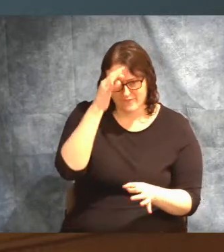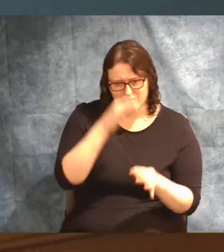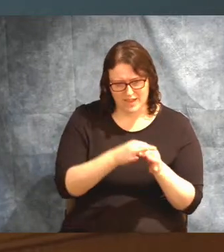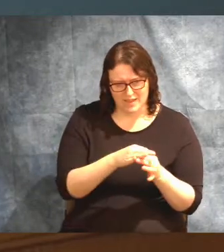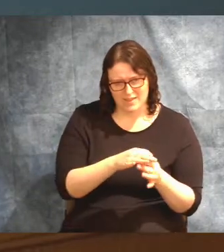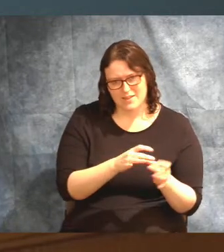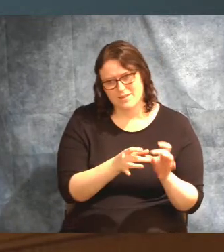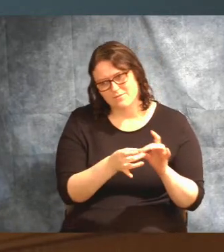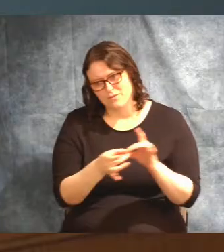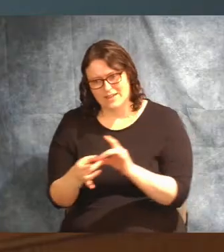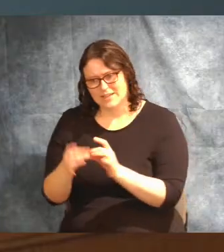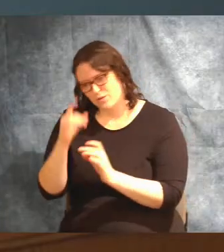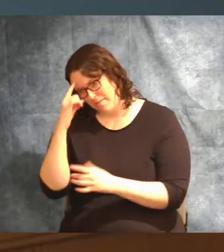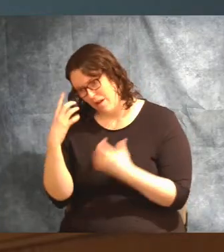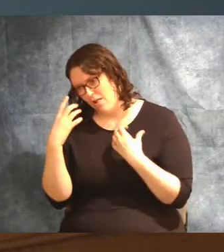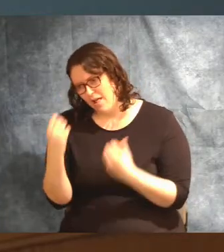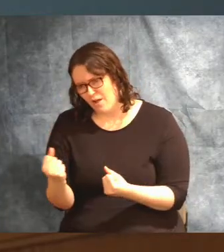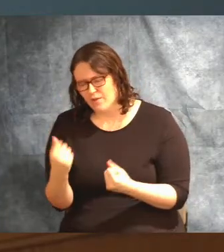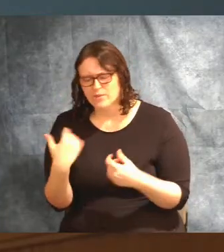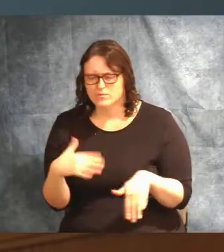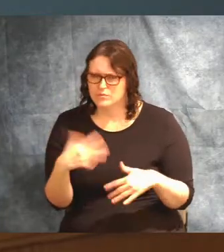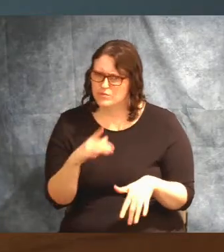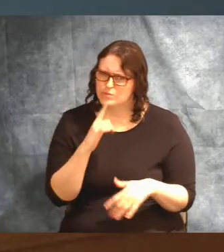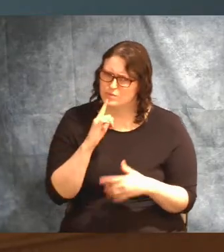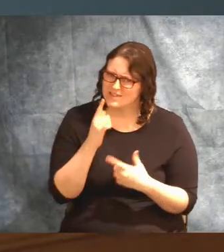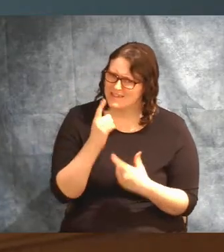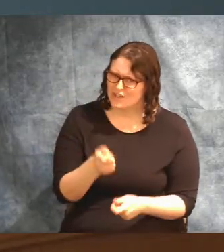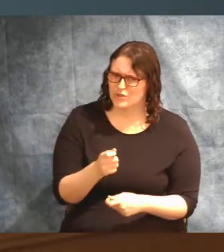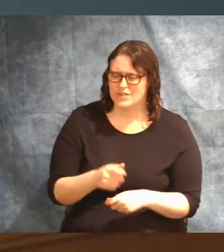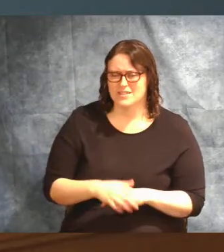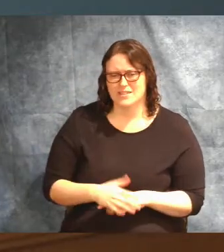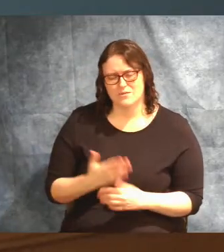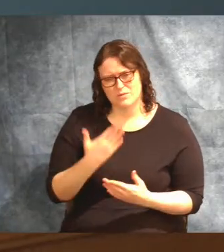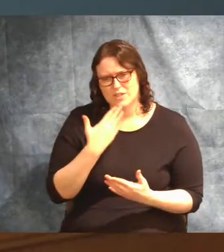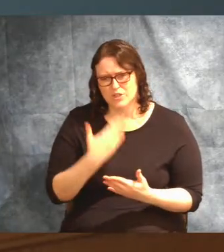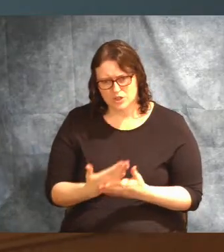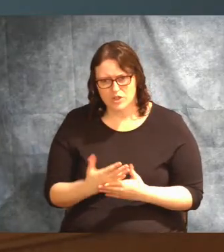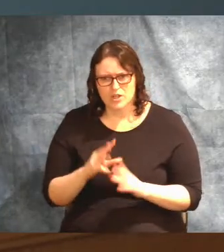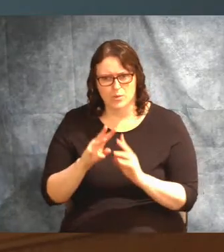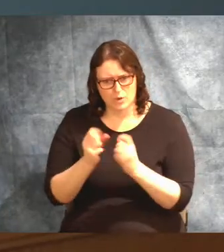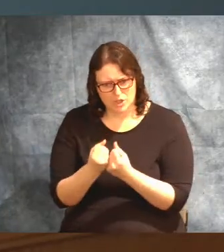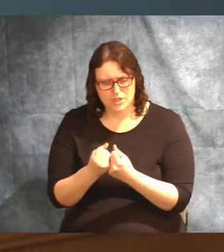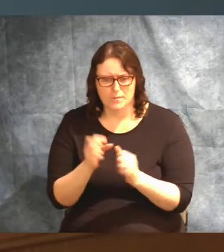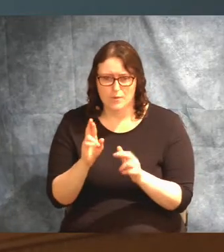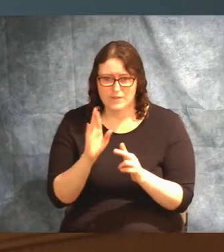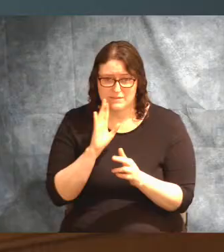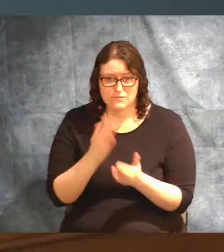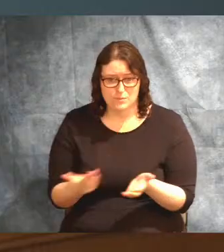and it was very very interesting. very good and hopefully they'll have another one coming up soon.